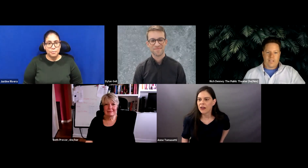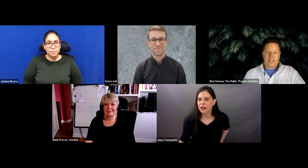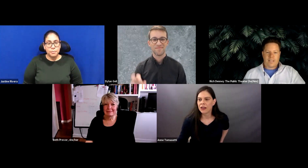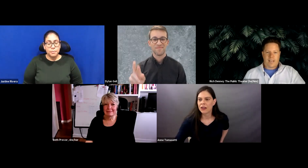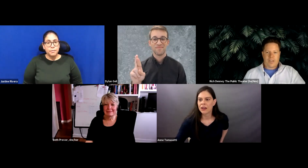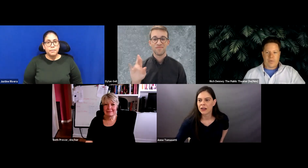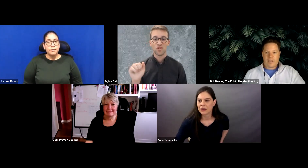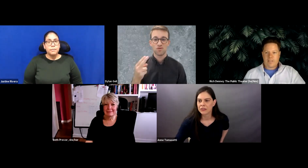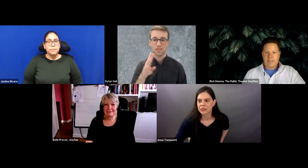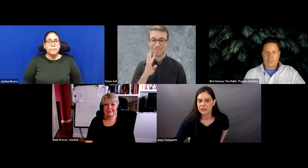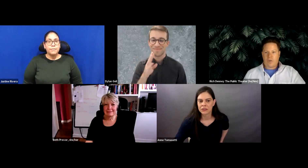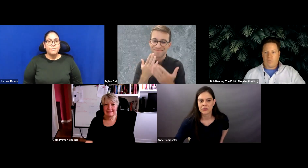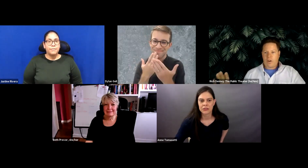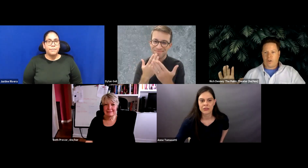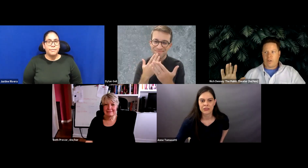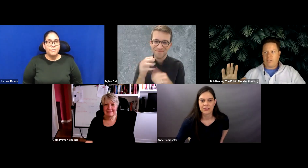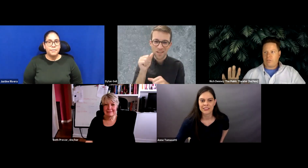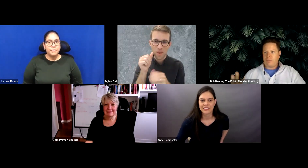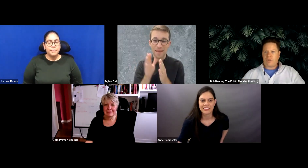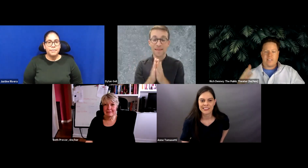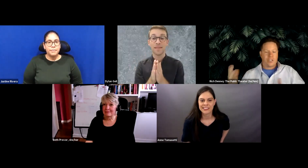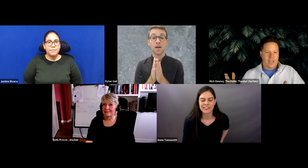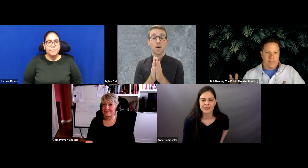Fantastic, thank you, Anne. So we are going to transition out